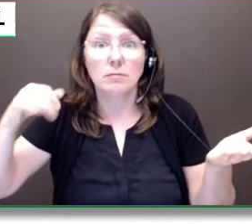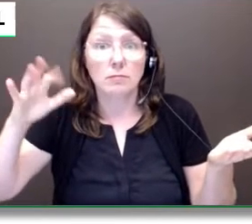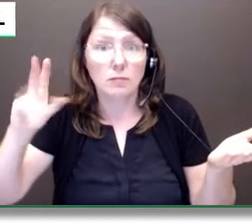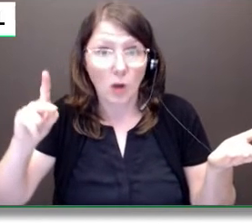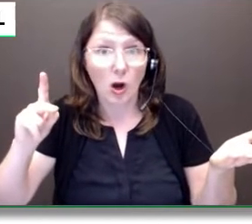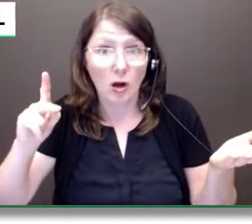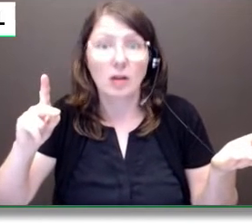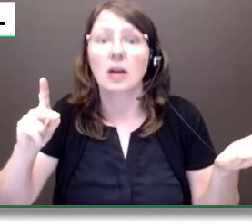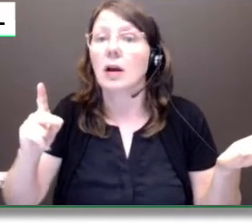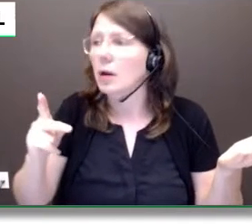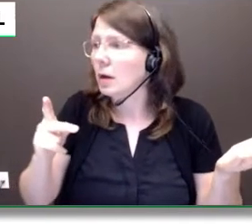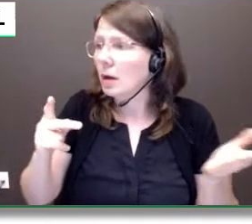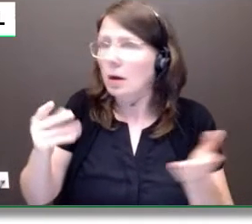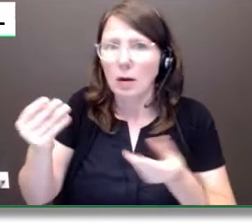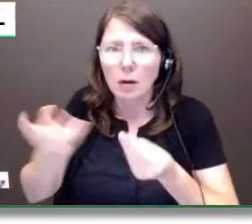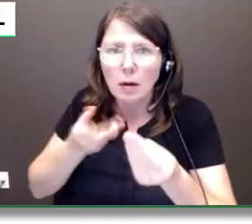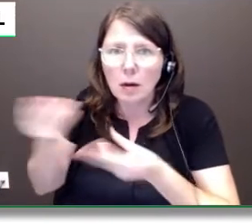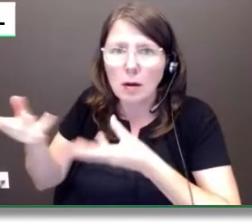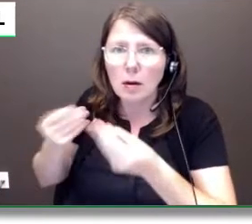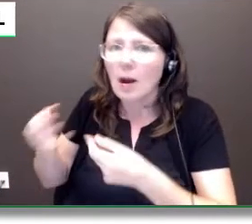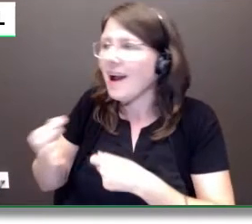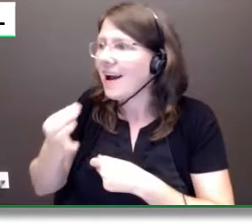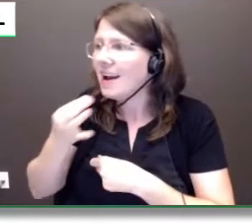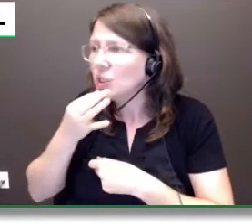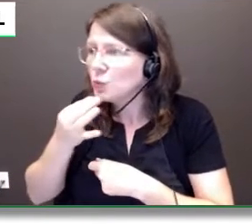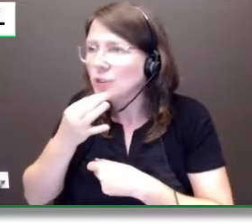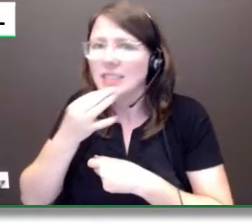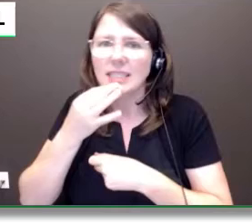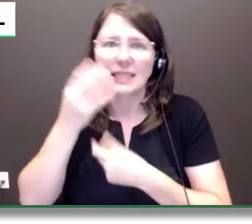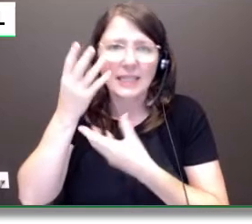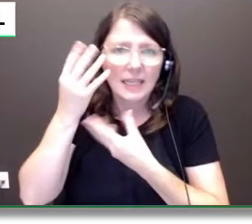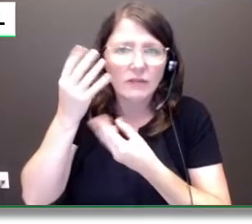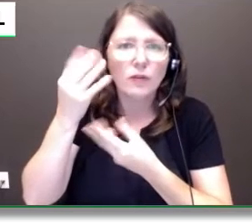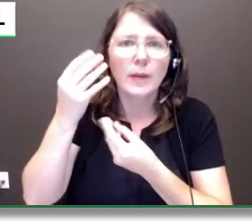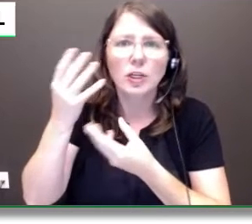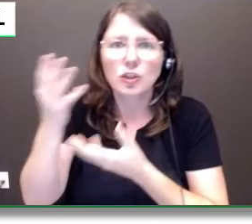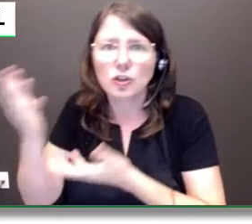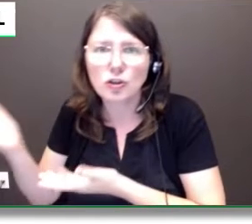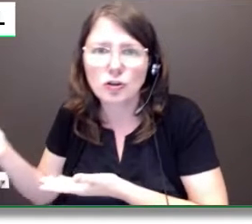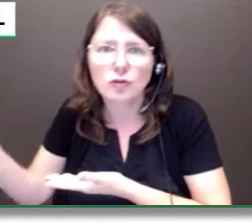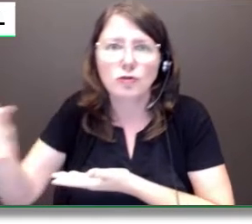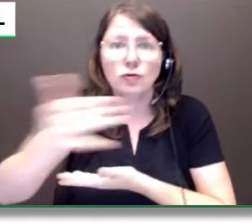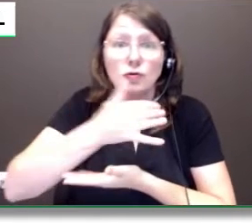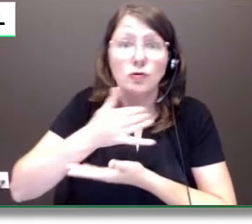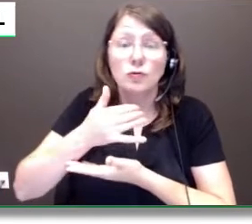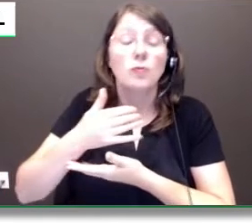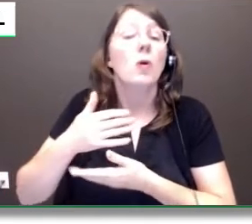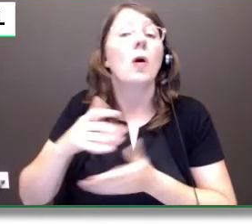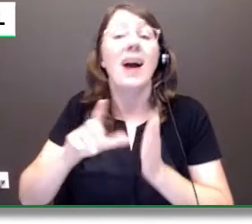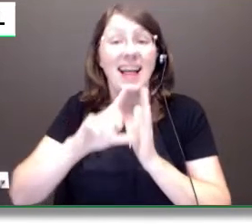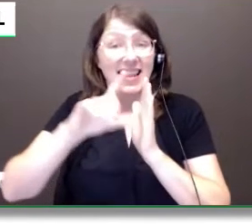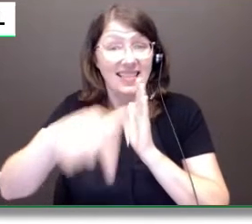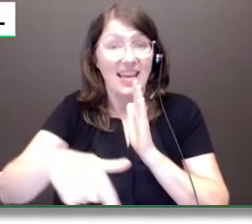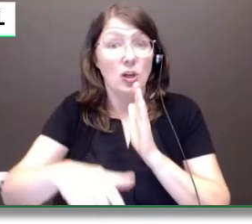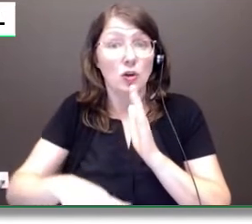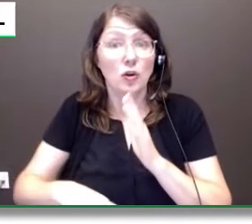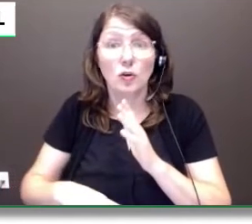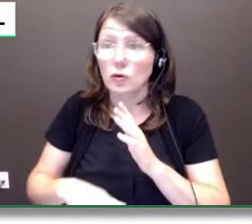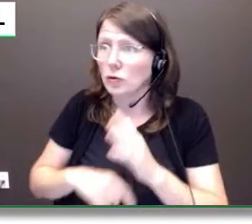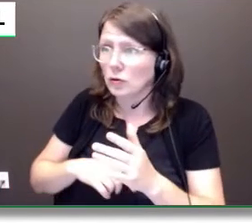providers. And the main thing that was really helpful too was meeting them later on to check in on how those sessions were working and how they're